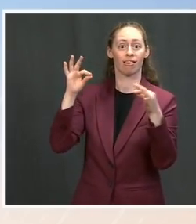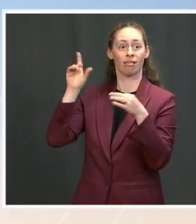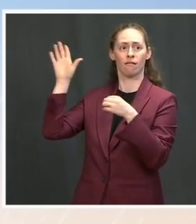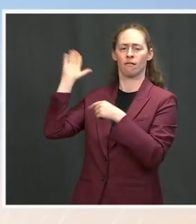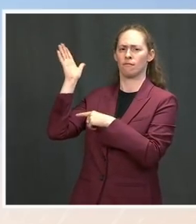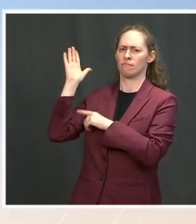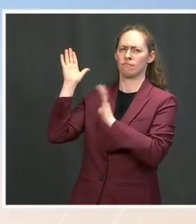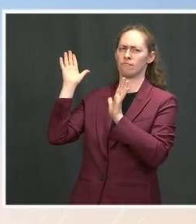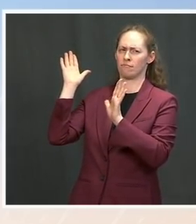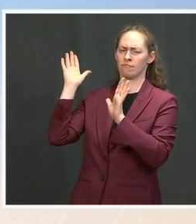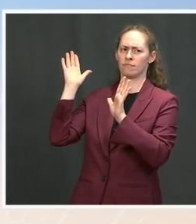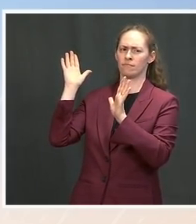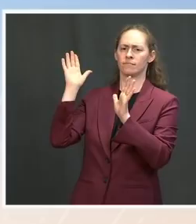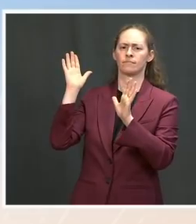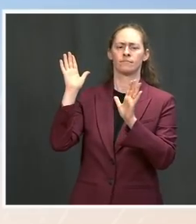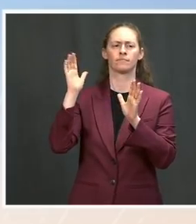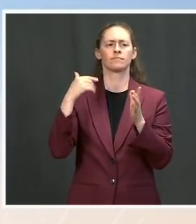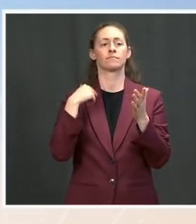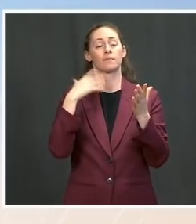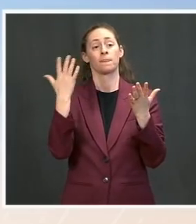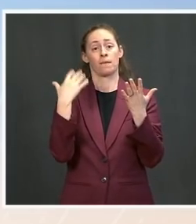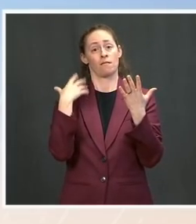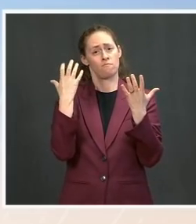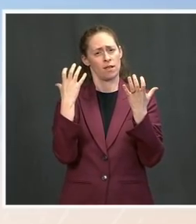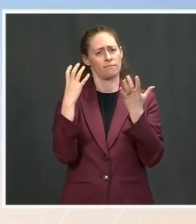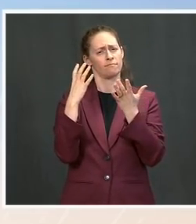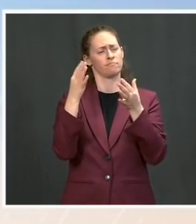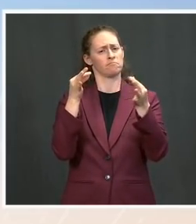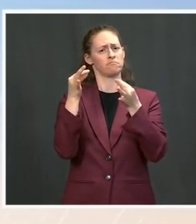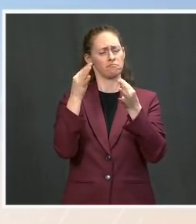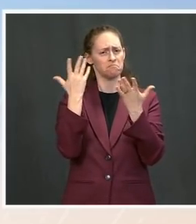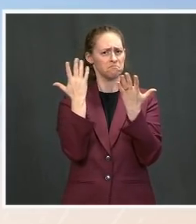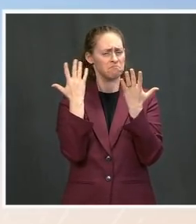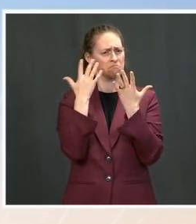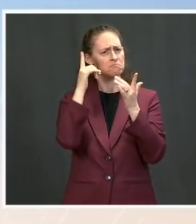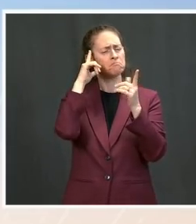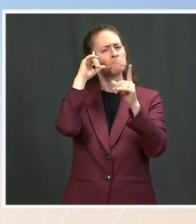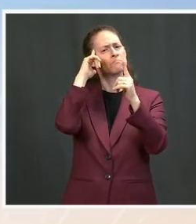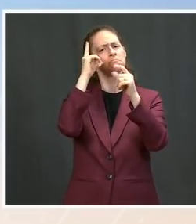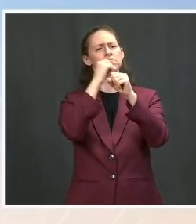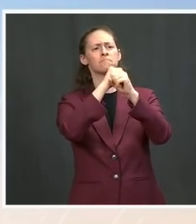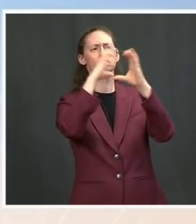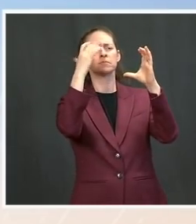so you all and the American people can expect to hear an update from the President on our goals